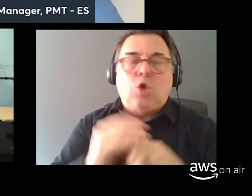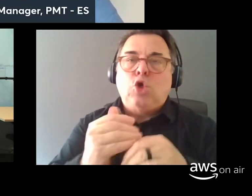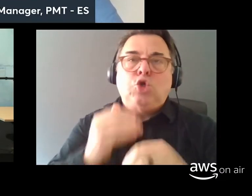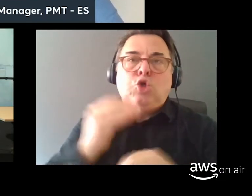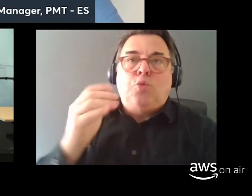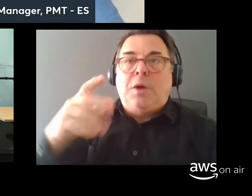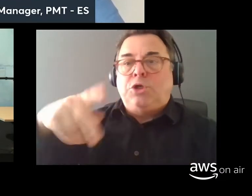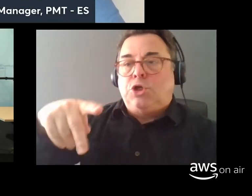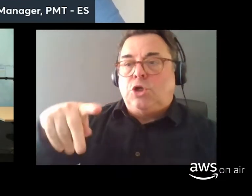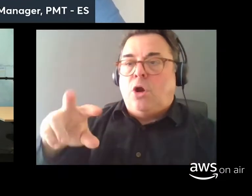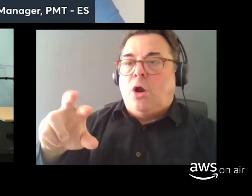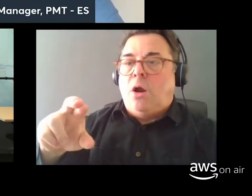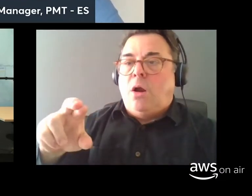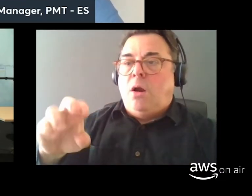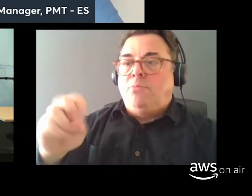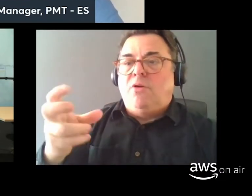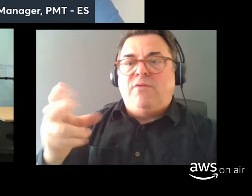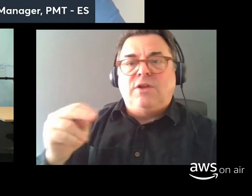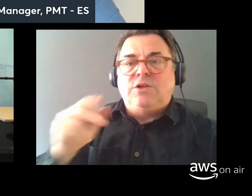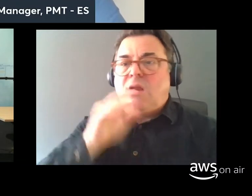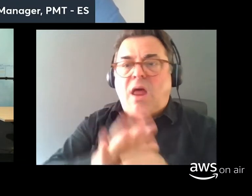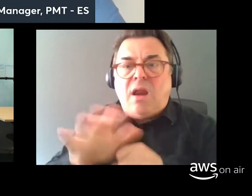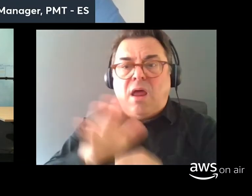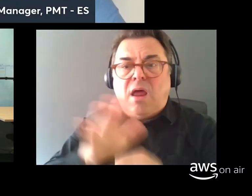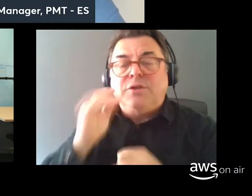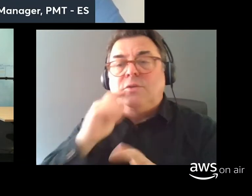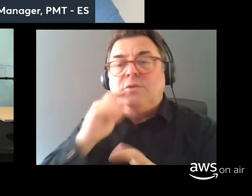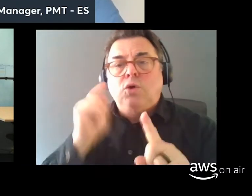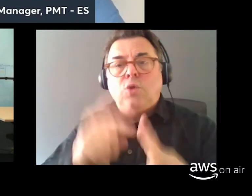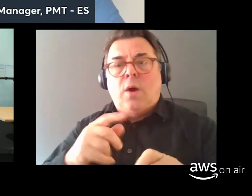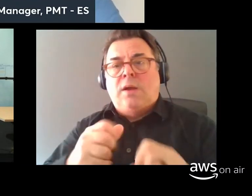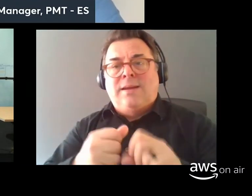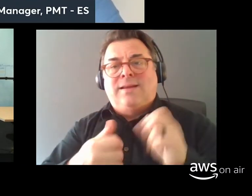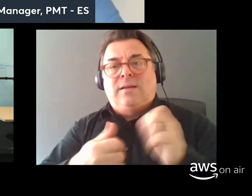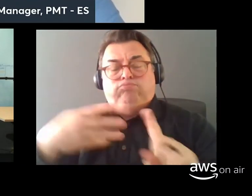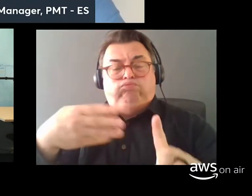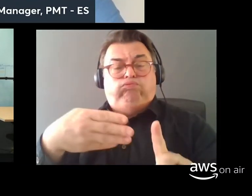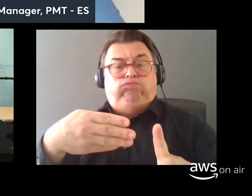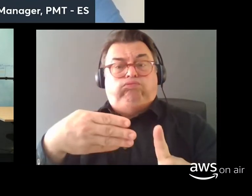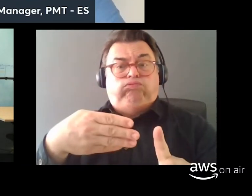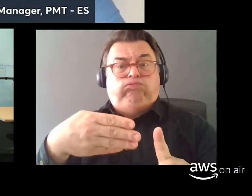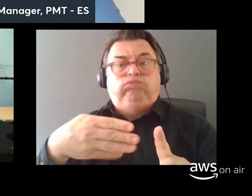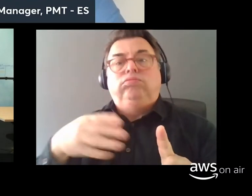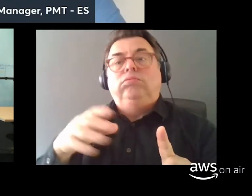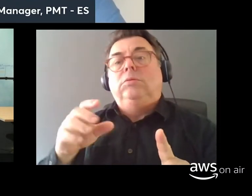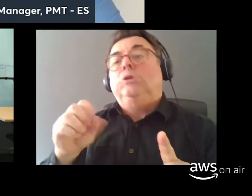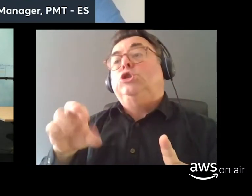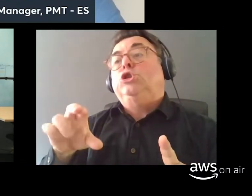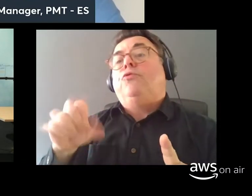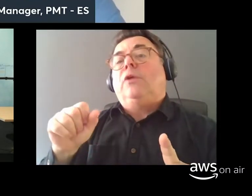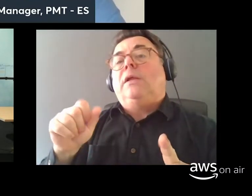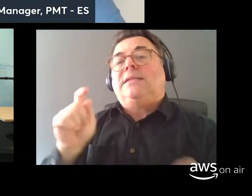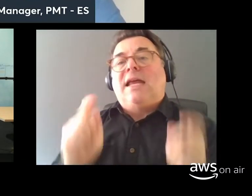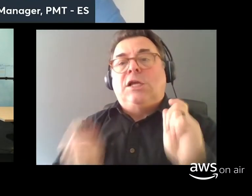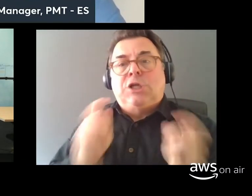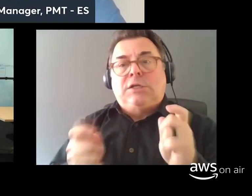So if a shard starts getting used more, cool. Aurora Serverless will scale up. If a shard is cold, then it will scale down.